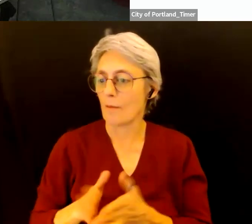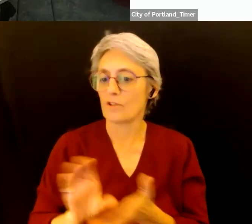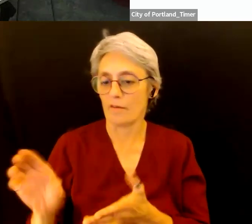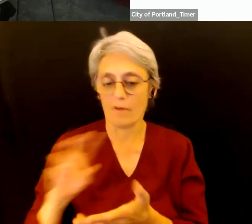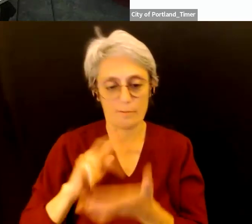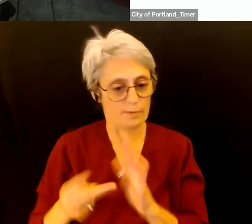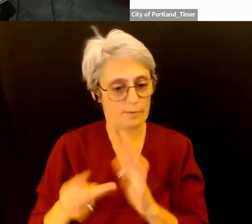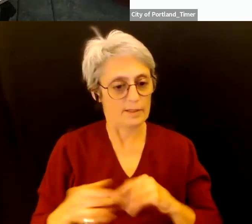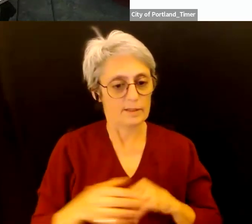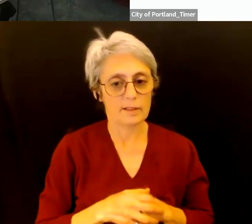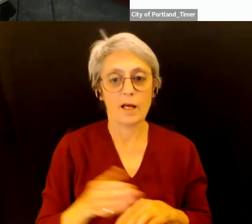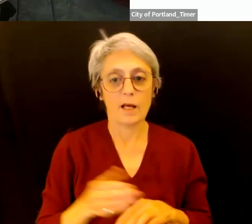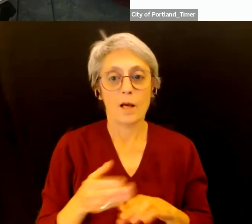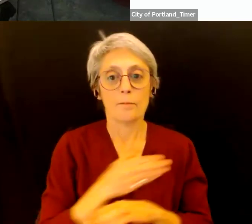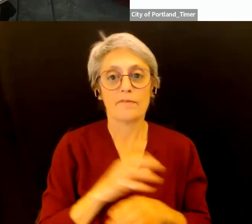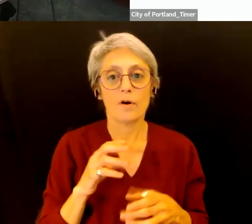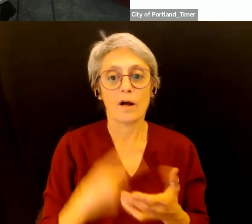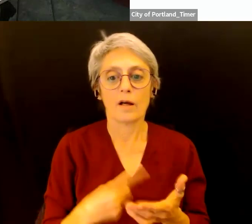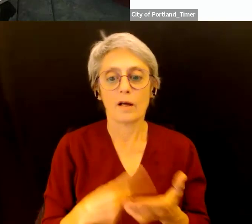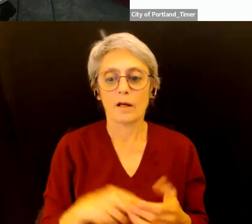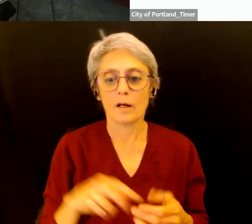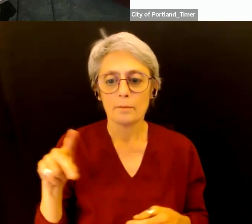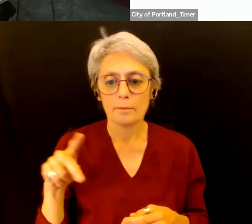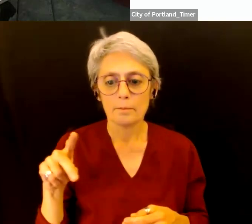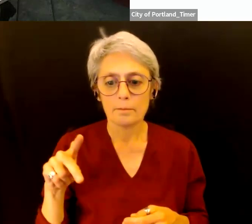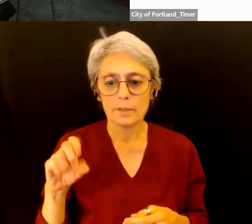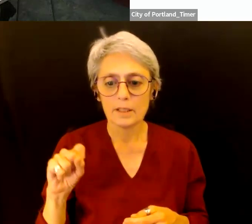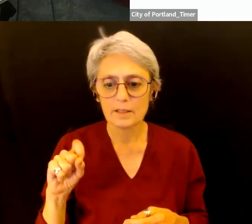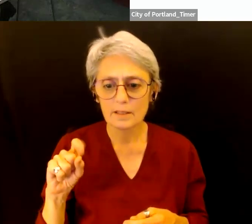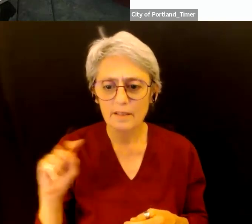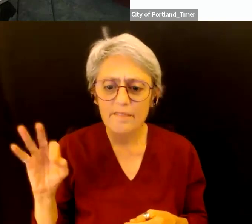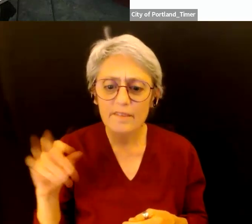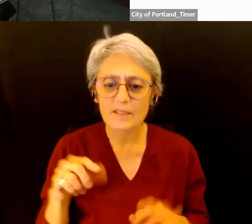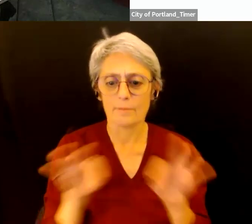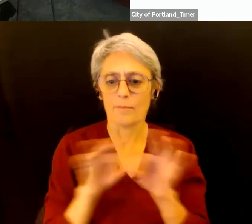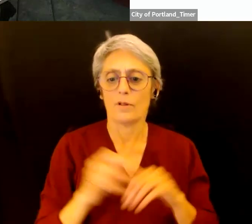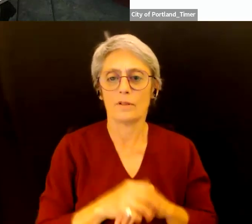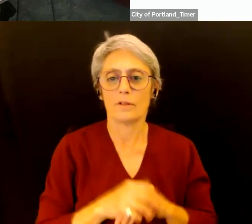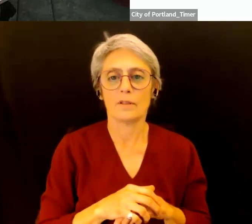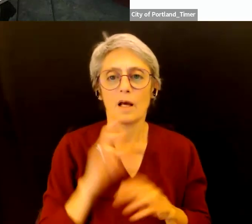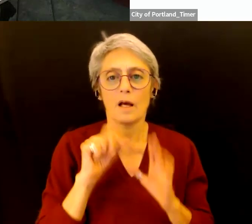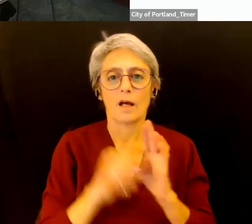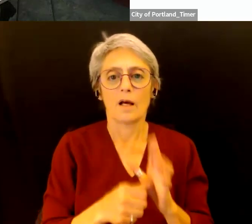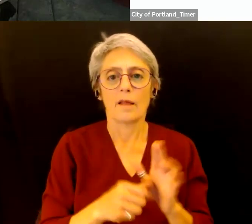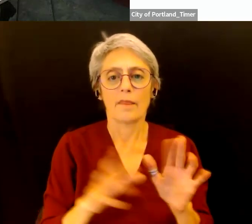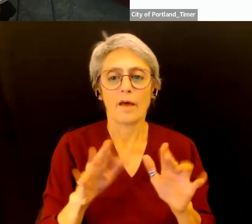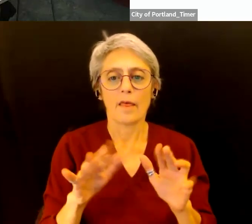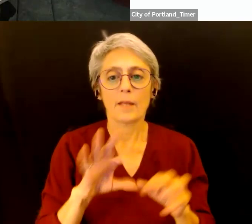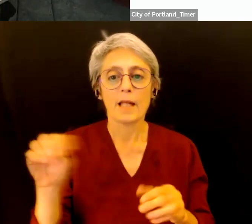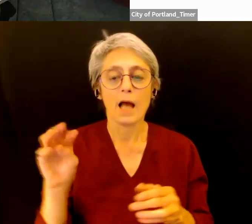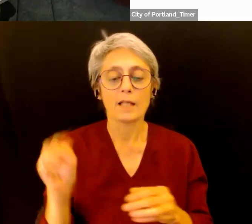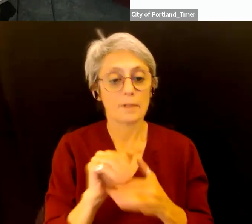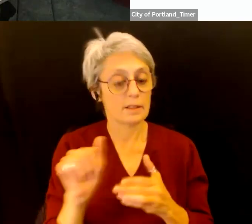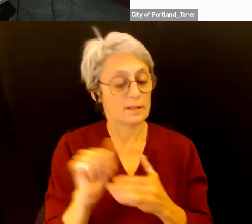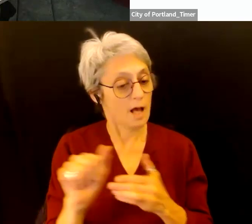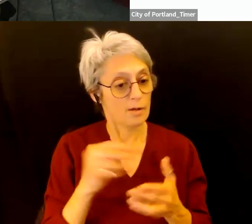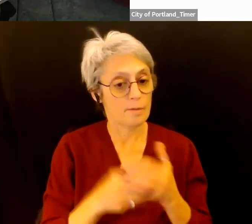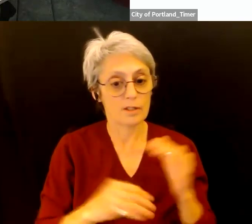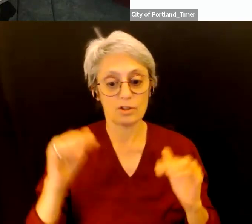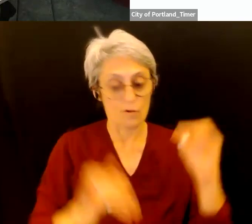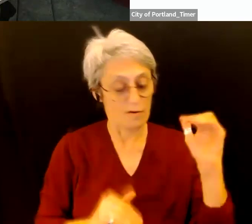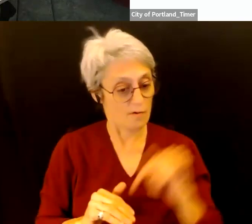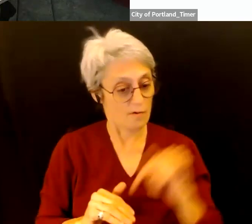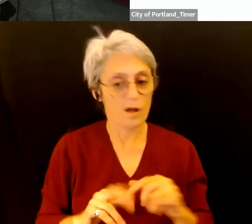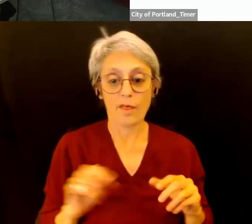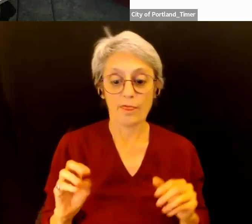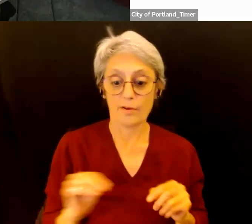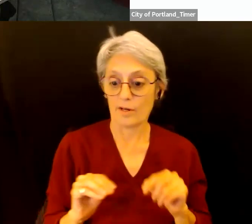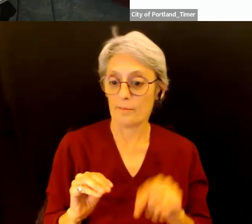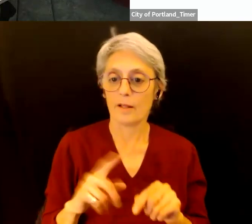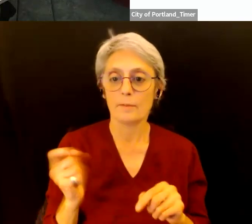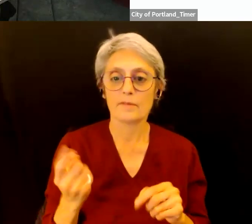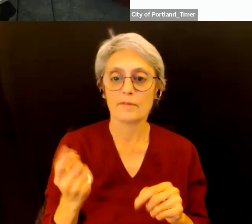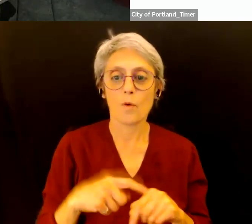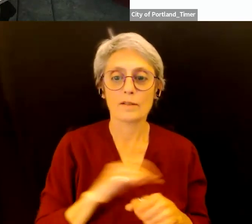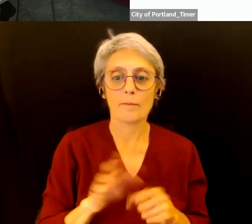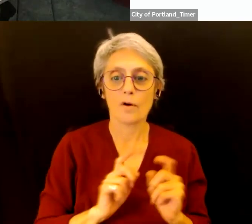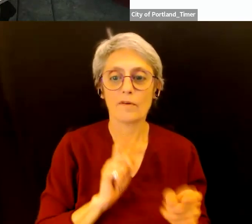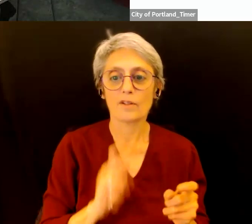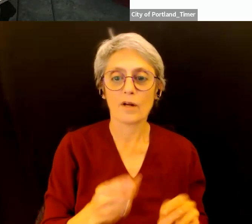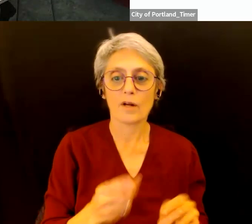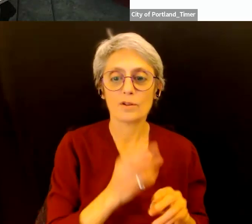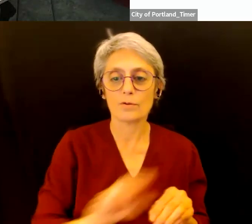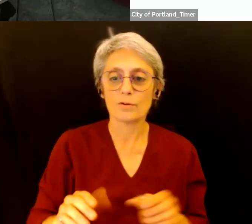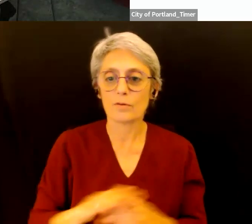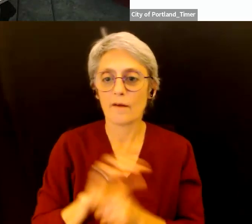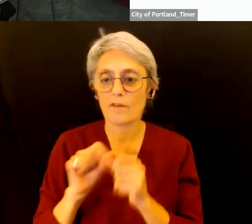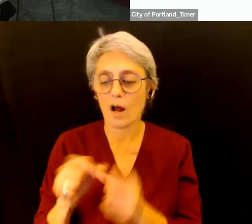Before I get into why PSTF is important. I think we need to highlight that of the $90 million budget shortfall, $30 million of which is the result of one-time COVID grants being used to cover ongoing expenses and then running out